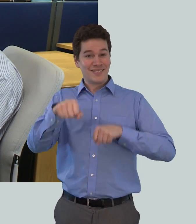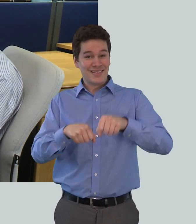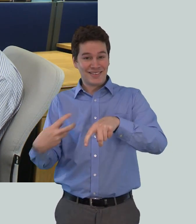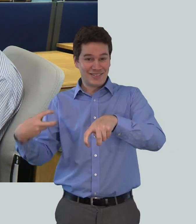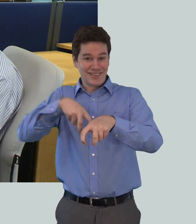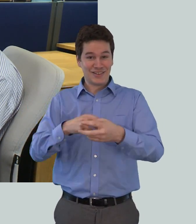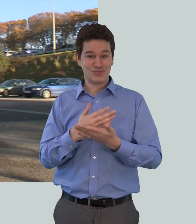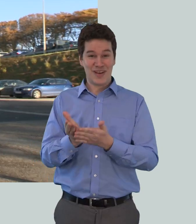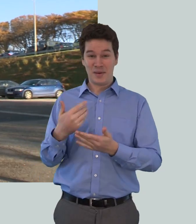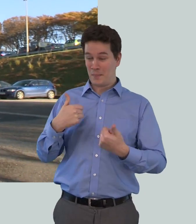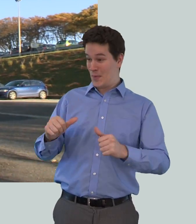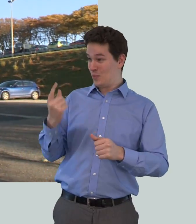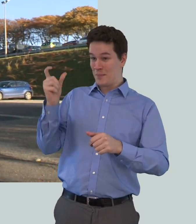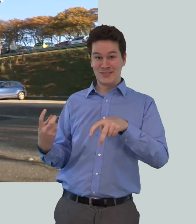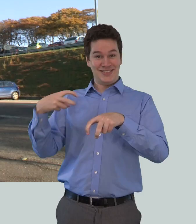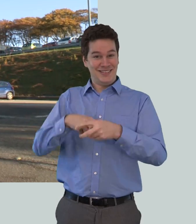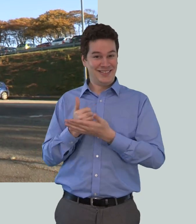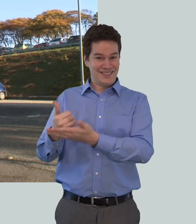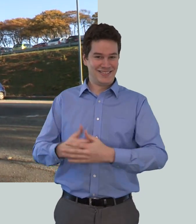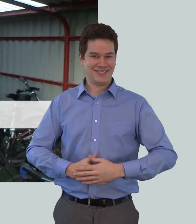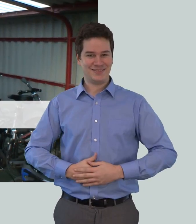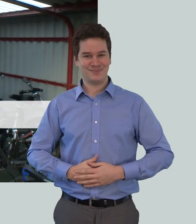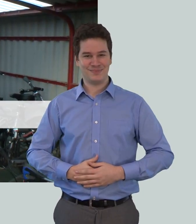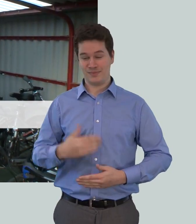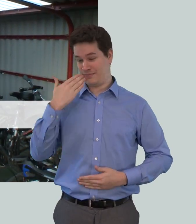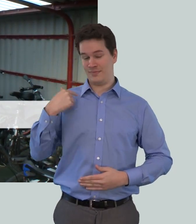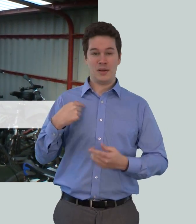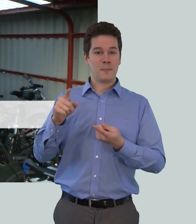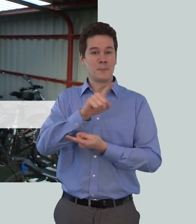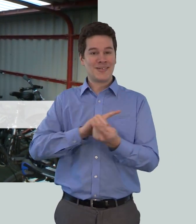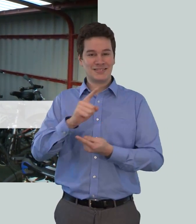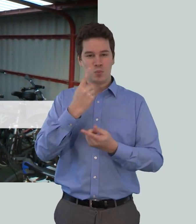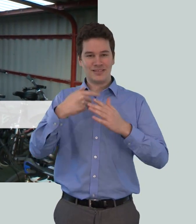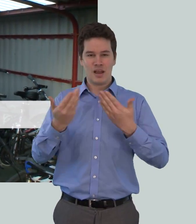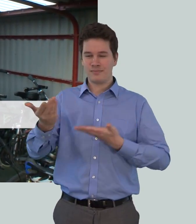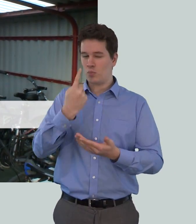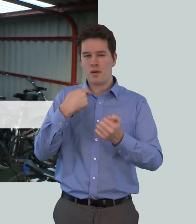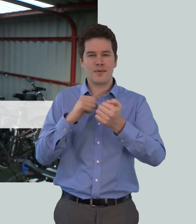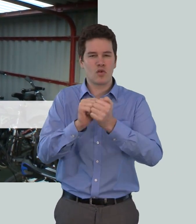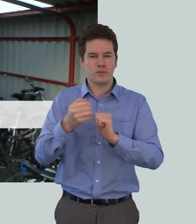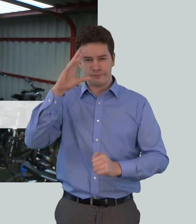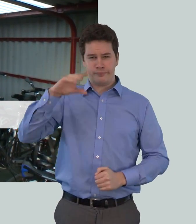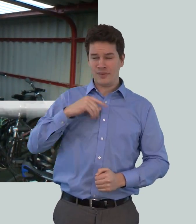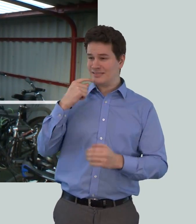so I’ve managed to rent out the front seat of my tandem. We were in a meeting one day and one of my colleagues had told me about Bob